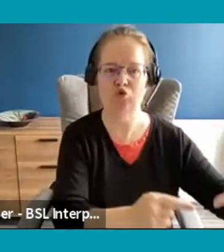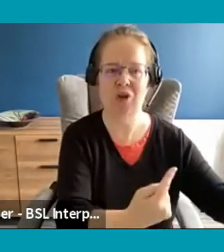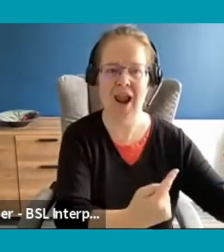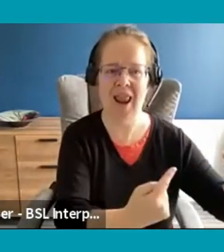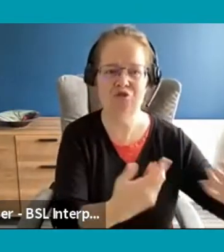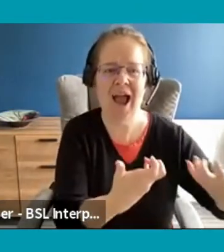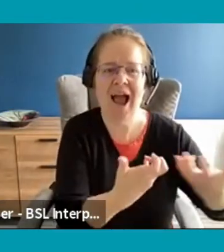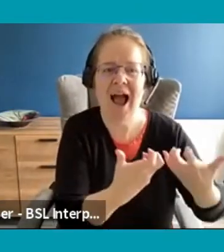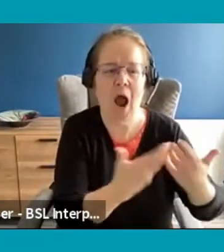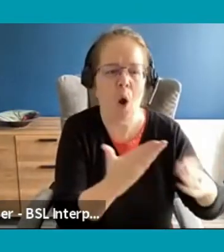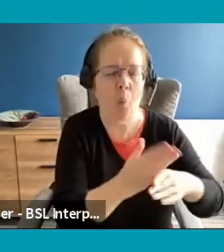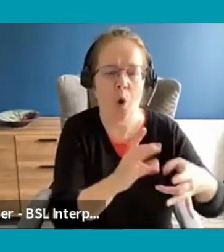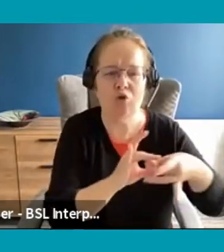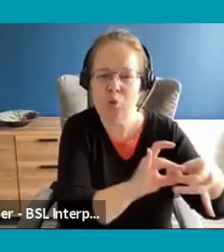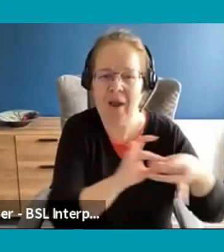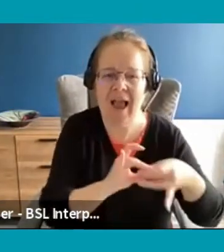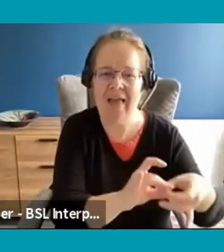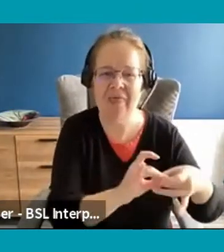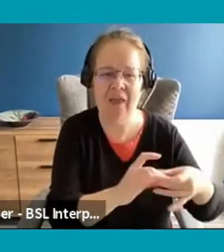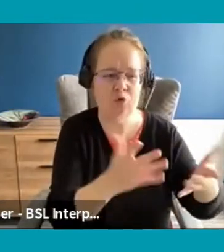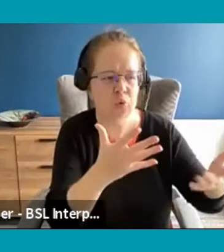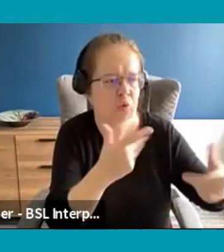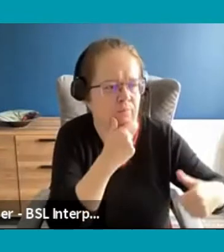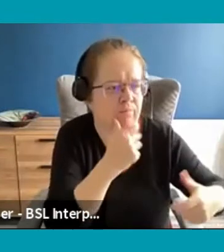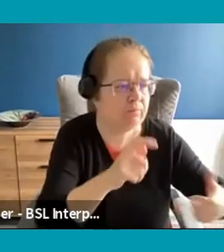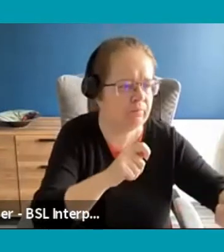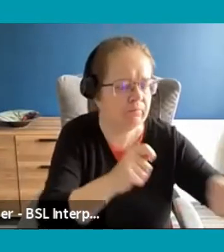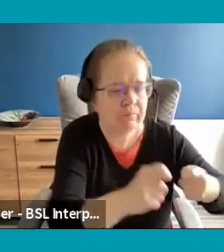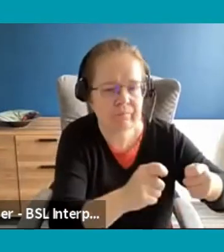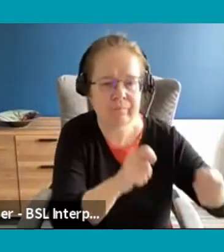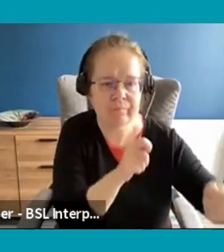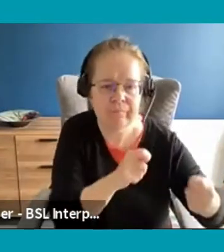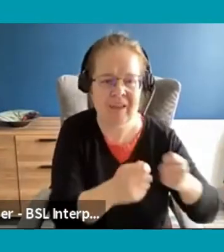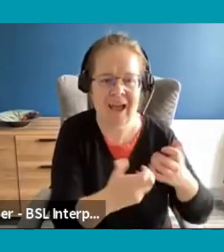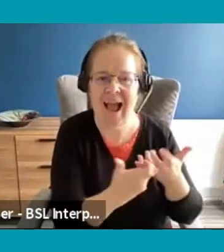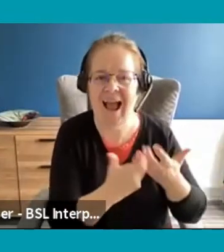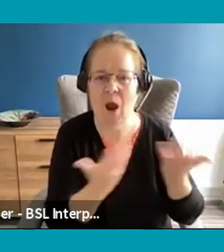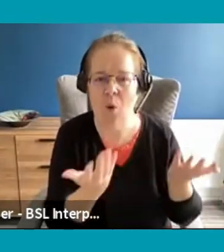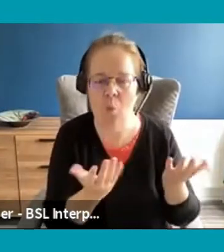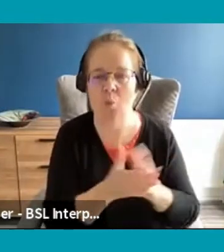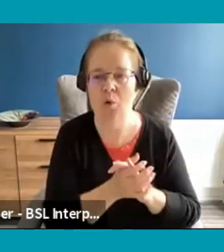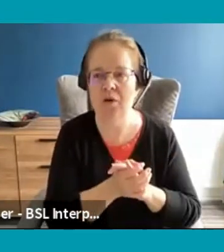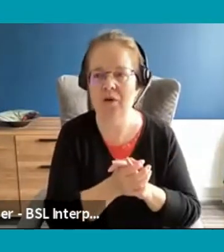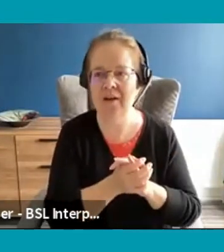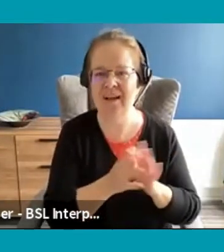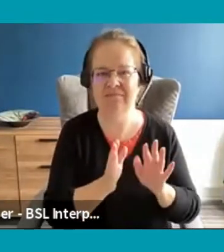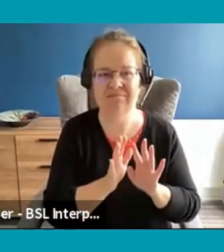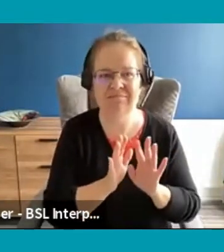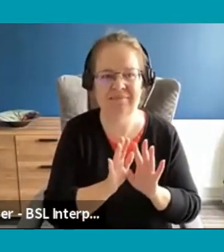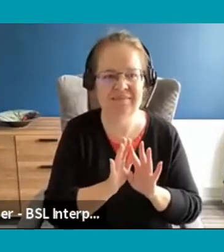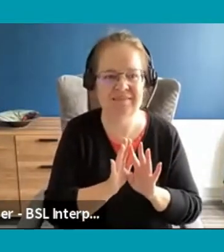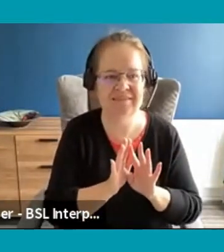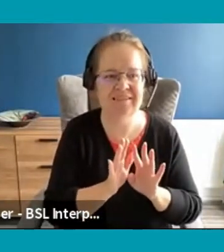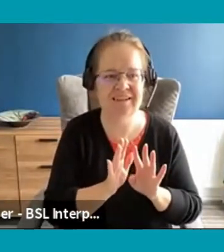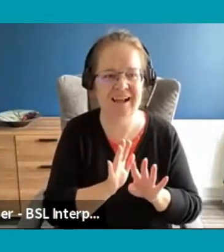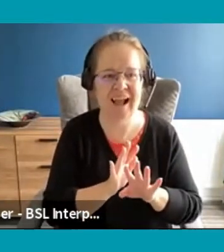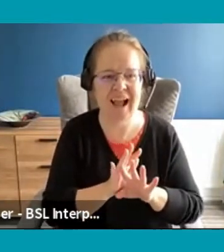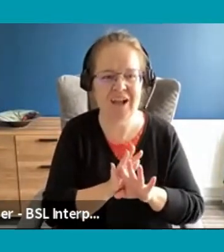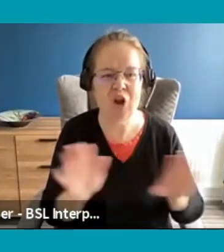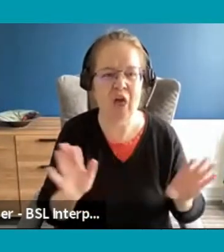work together to to accommodate them. It's it's, you know, nothing's nothing seems surmountable really.